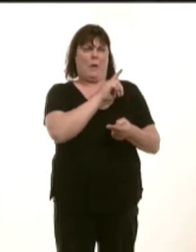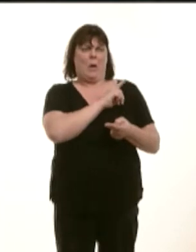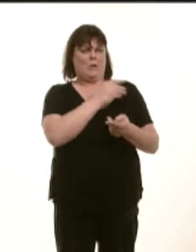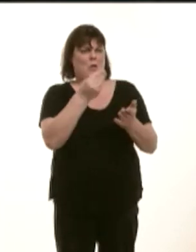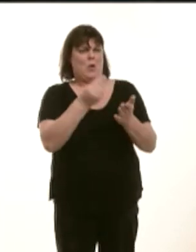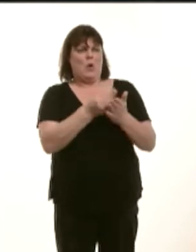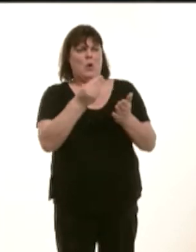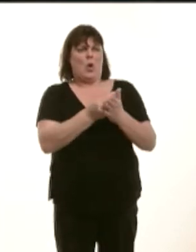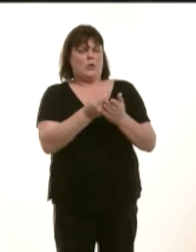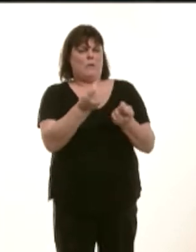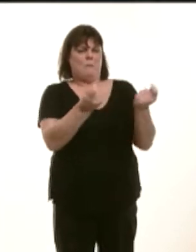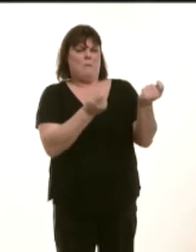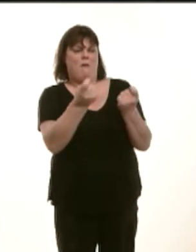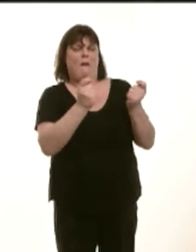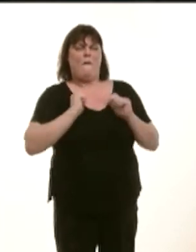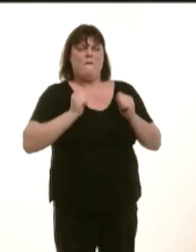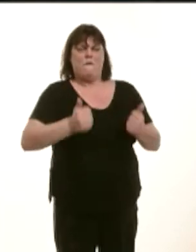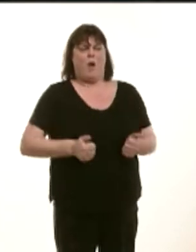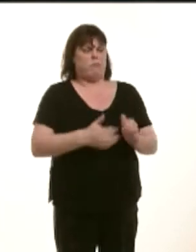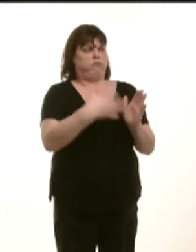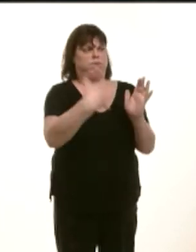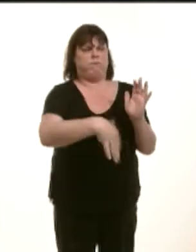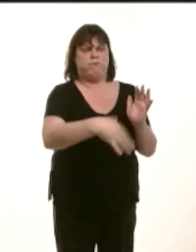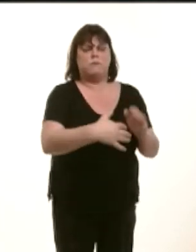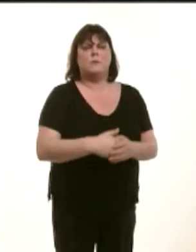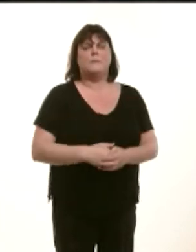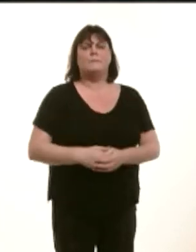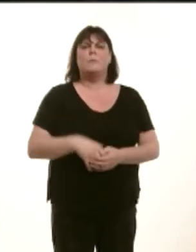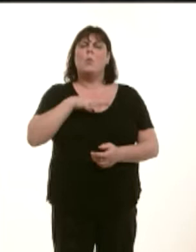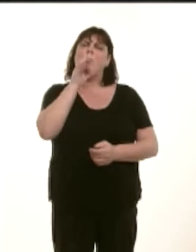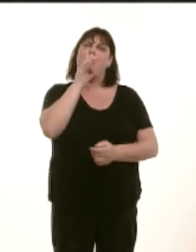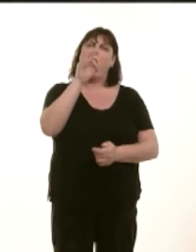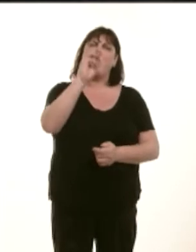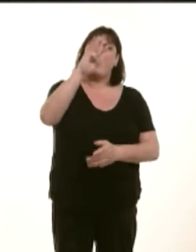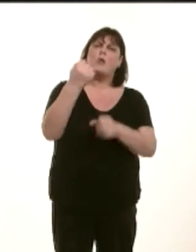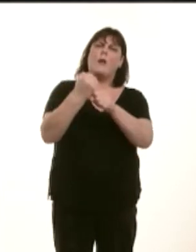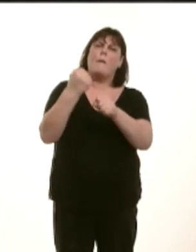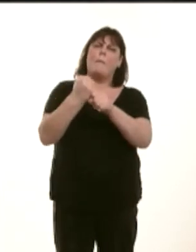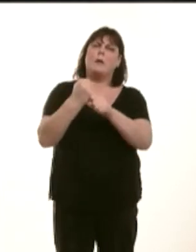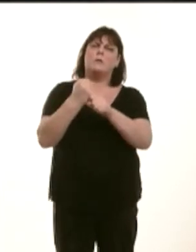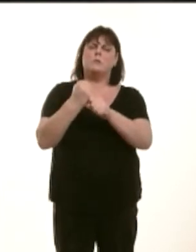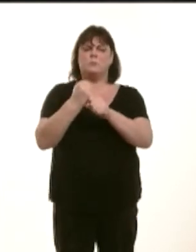a dairy unit. So, can I ask what the Welsh Government is doing now to examine its grant